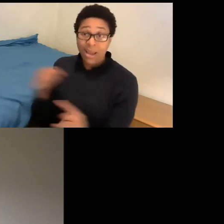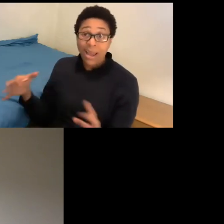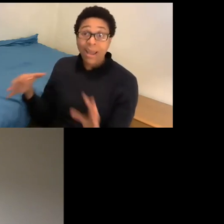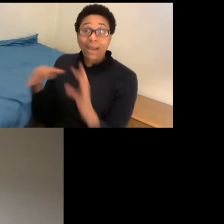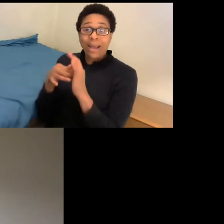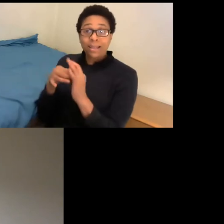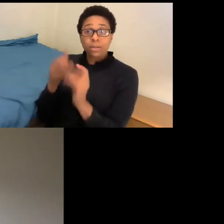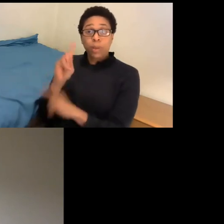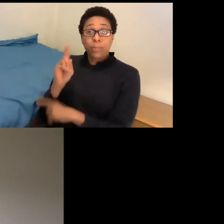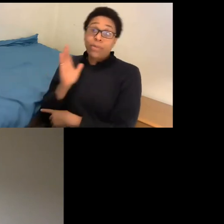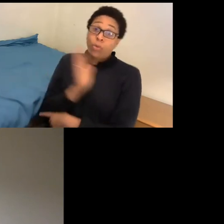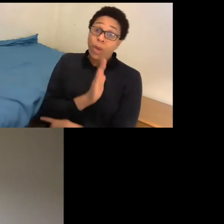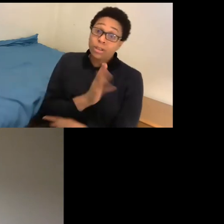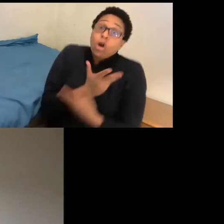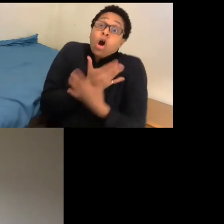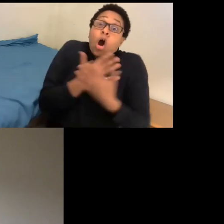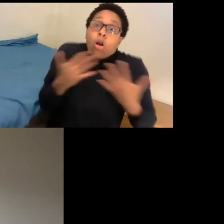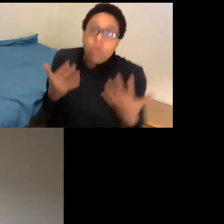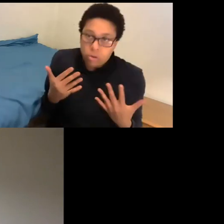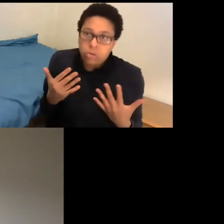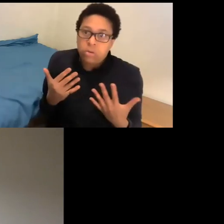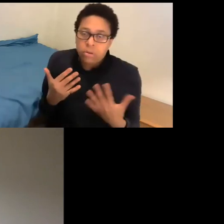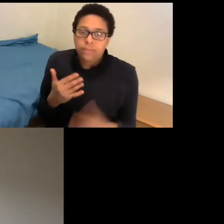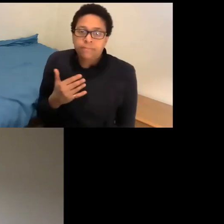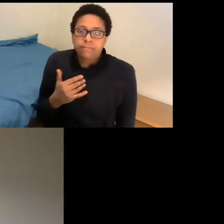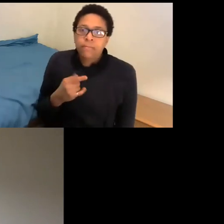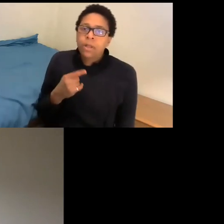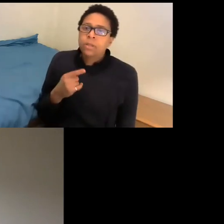backgrounds, like you know, music is forbidden, it's Haram,